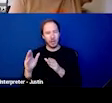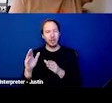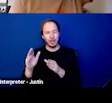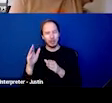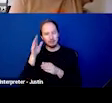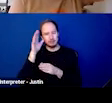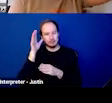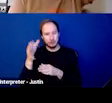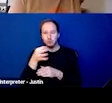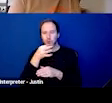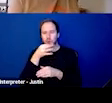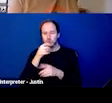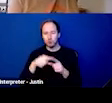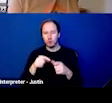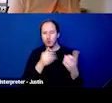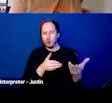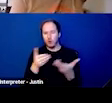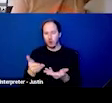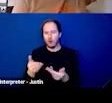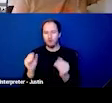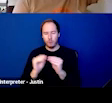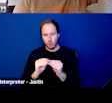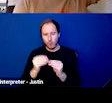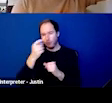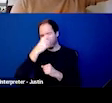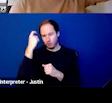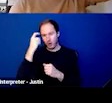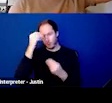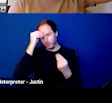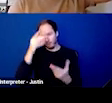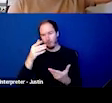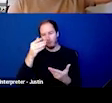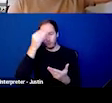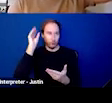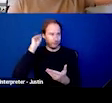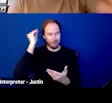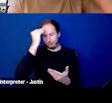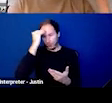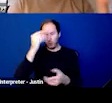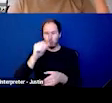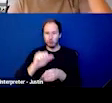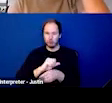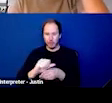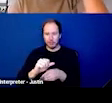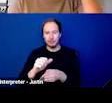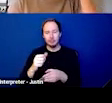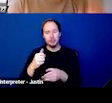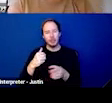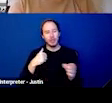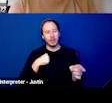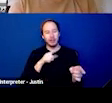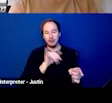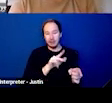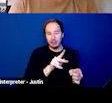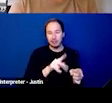to keep offering trauma-informed training. There's an evaluation link and a certificate of participation.